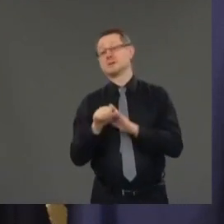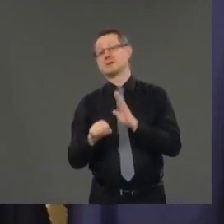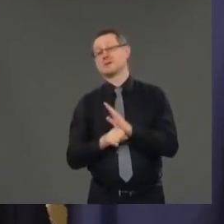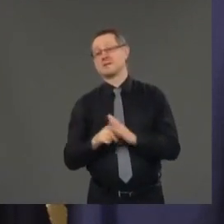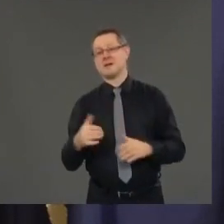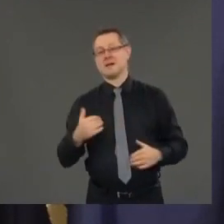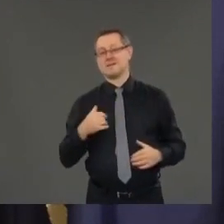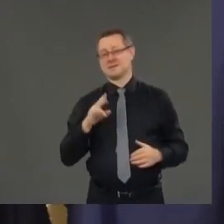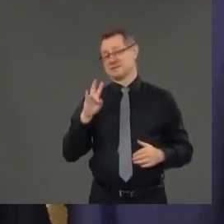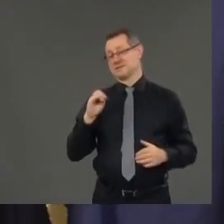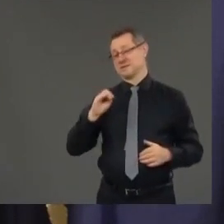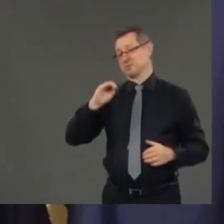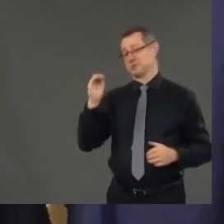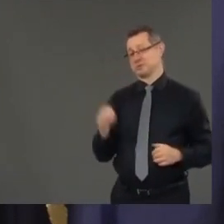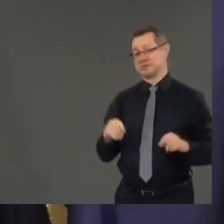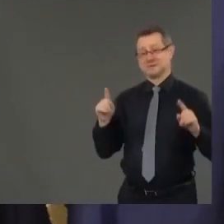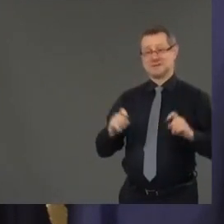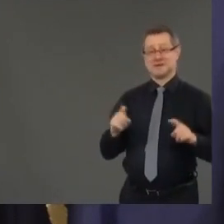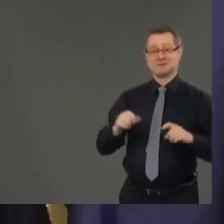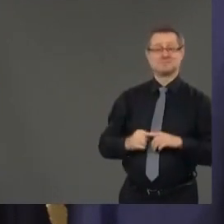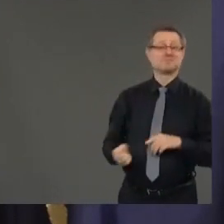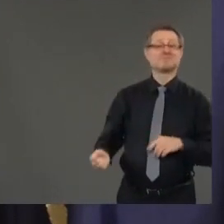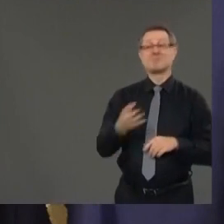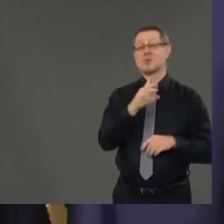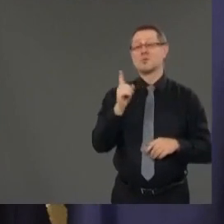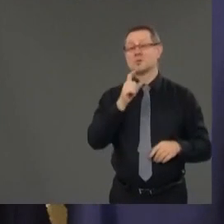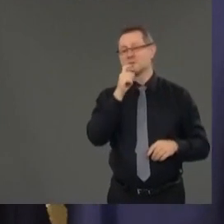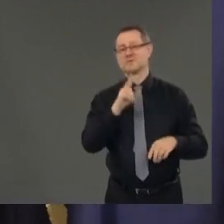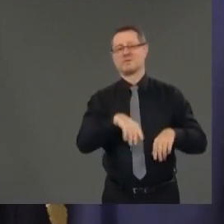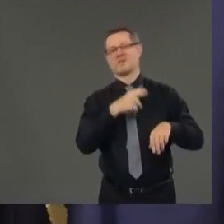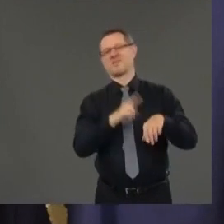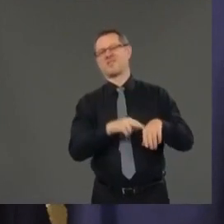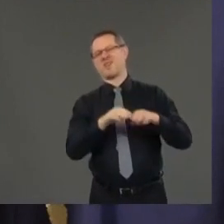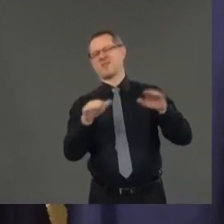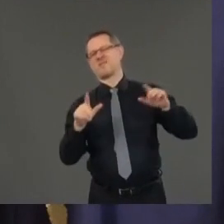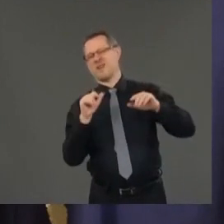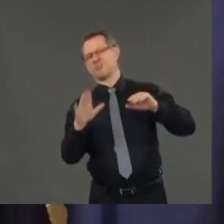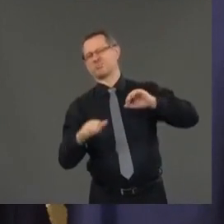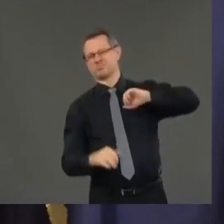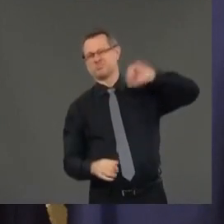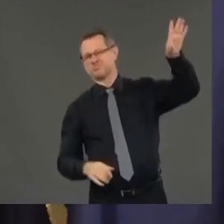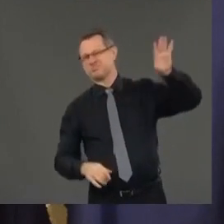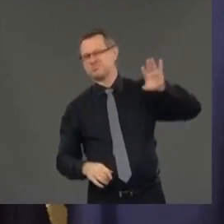IN NEW YORK, ABOUT 70% OF THE